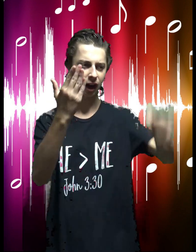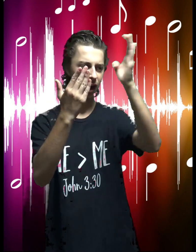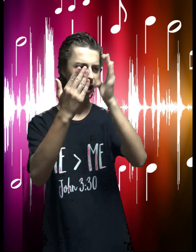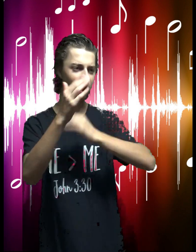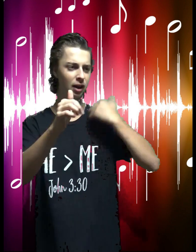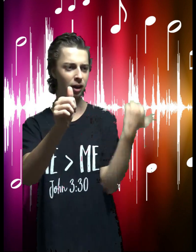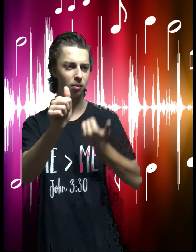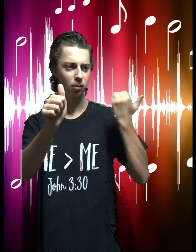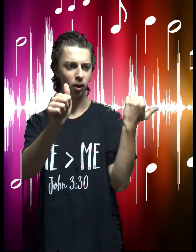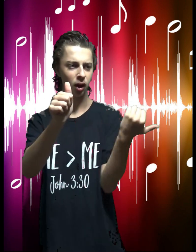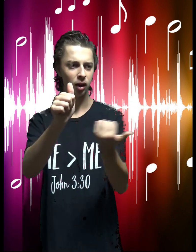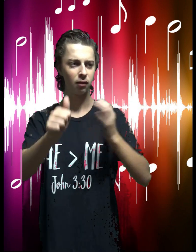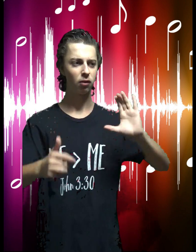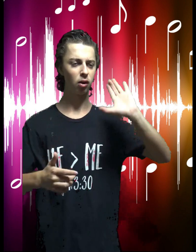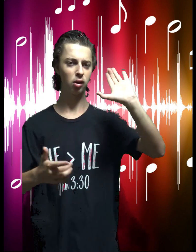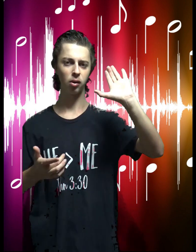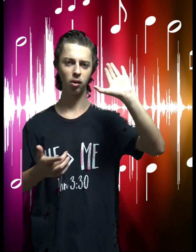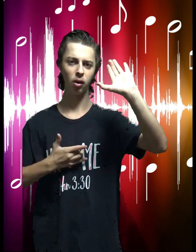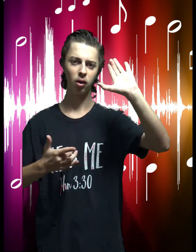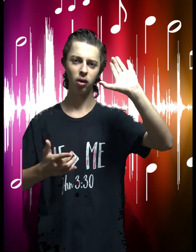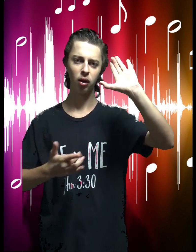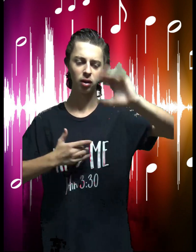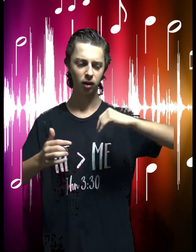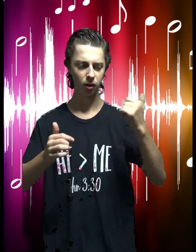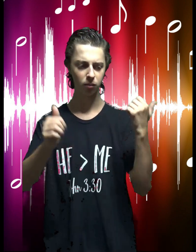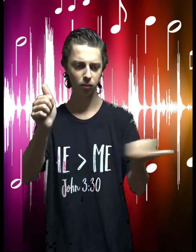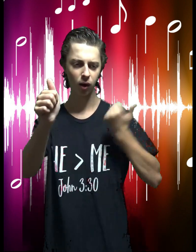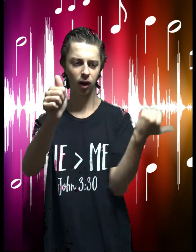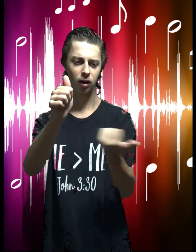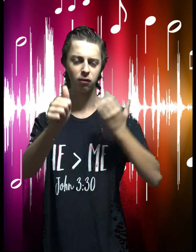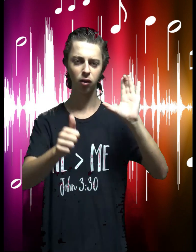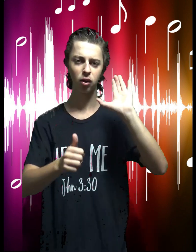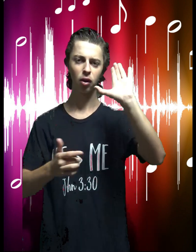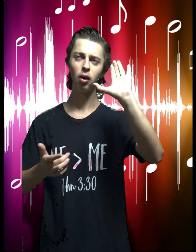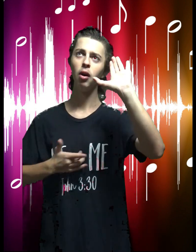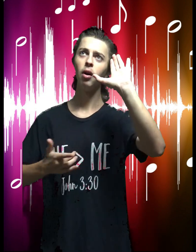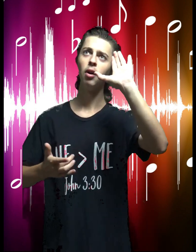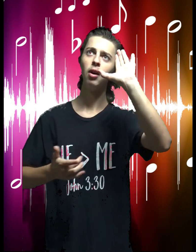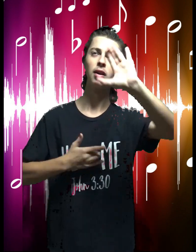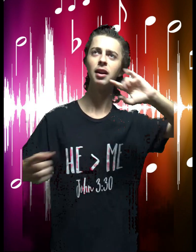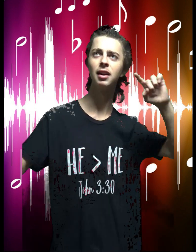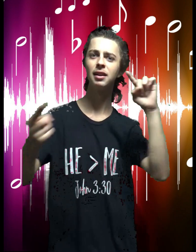God, I'm running for Your heart I'm running for Your heart